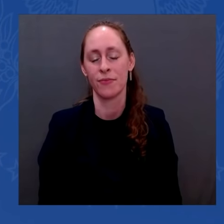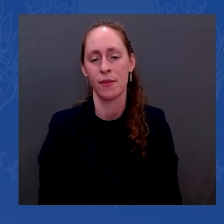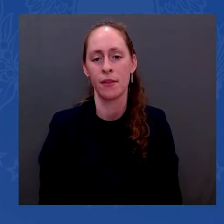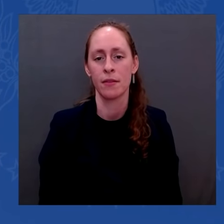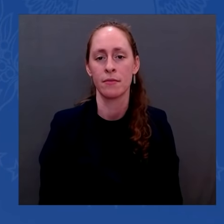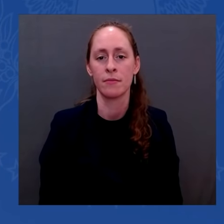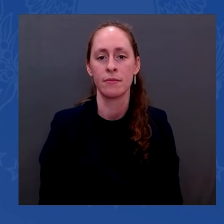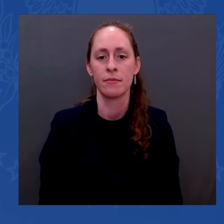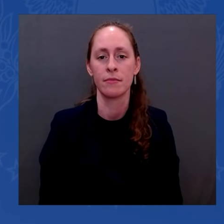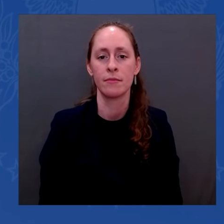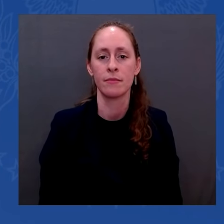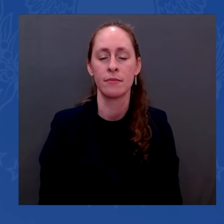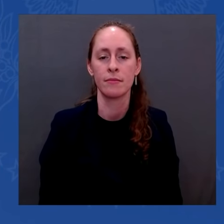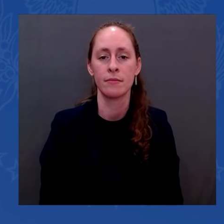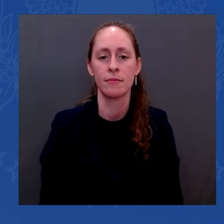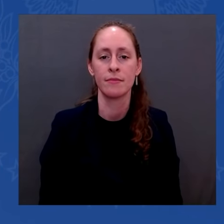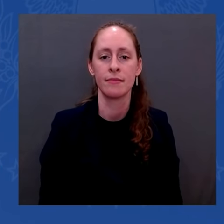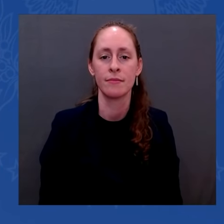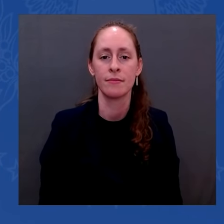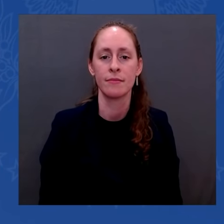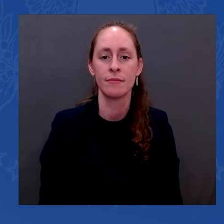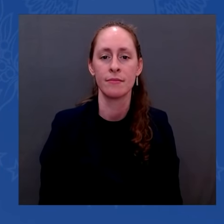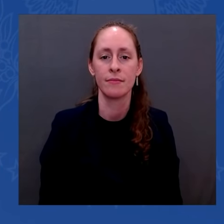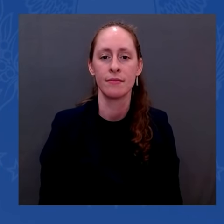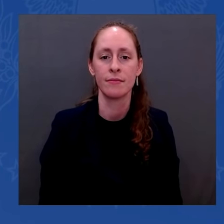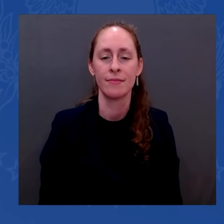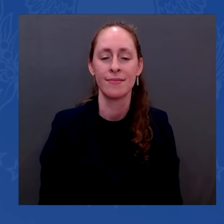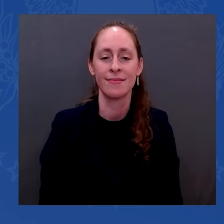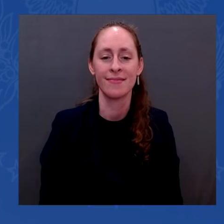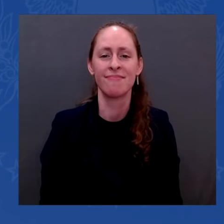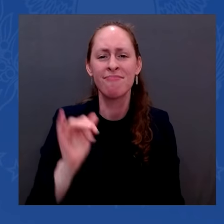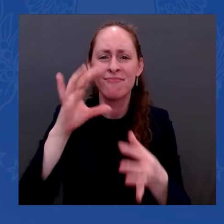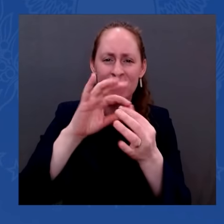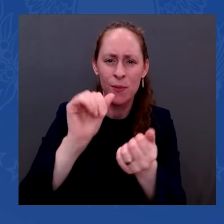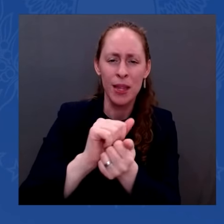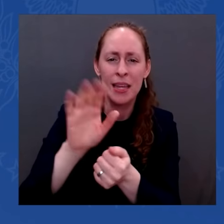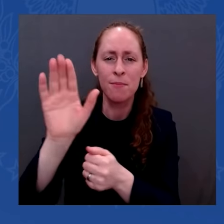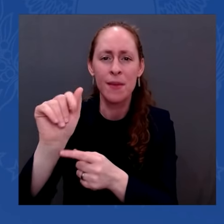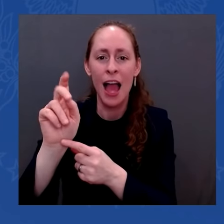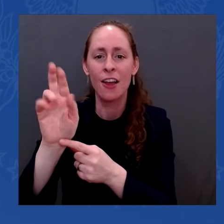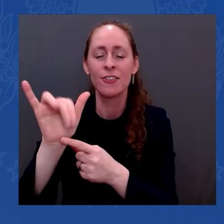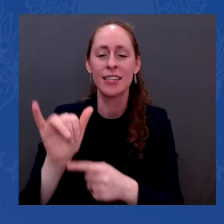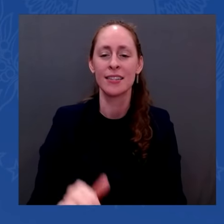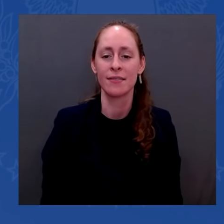Ms. Knapp: Yes. Thank you. The President: Now, you got to let me know when I'm supposed to stop here.